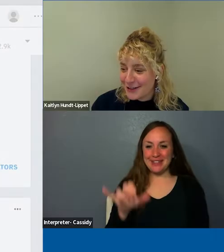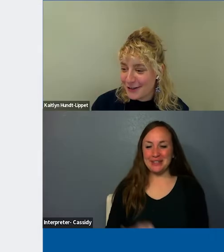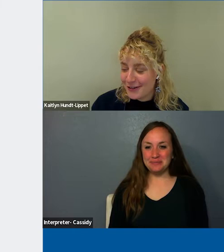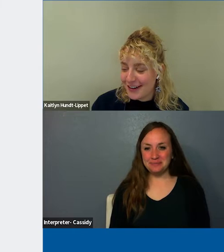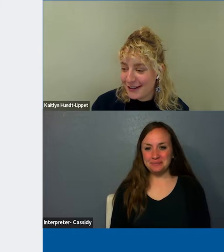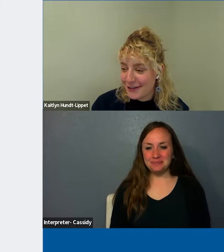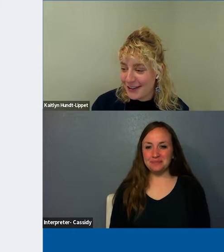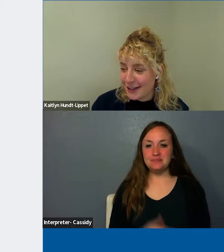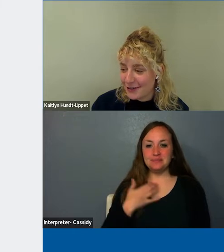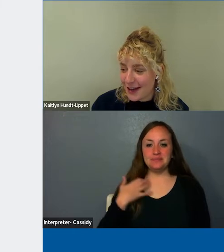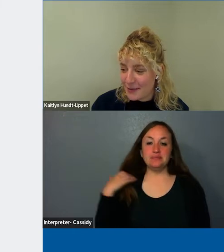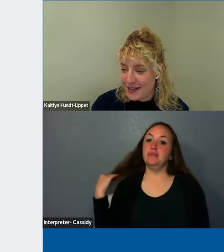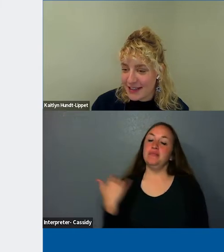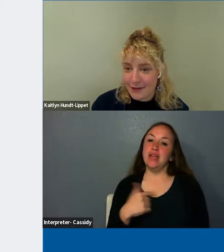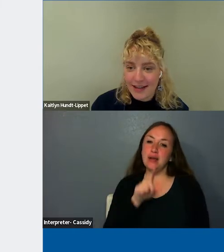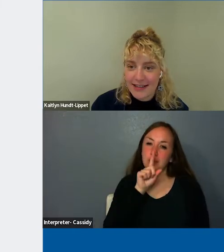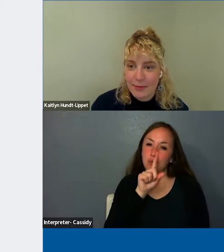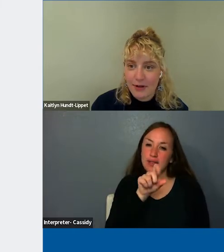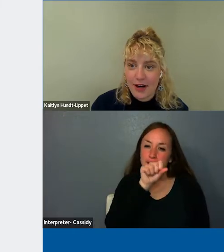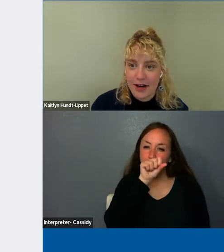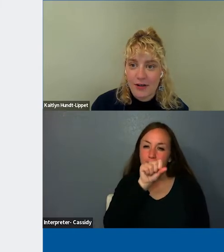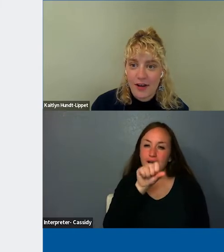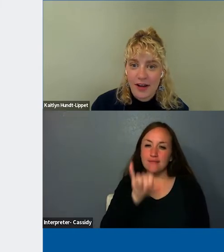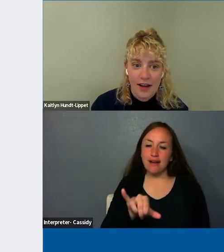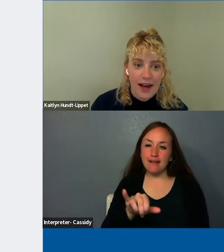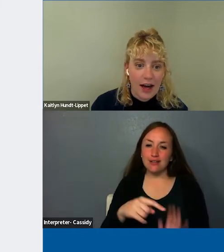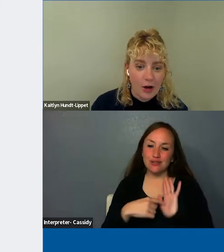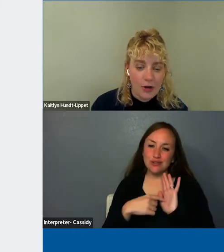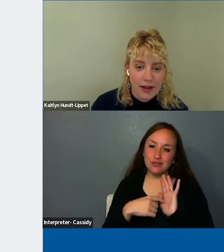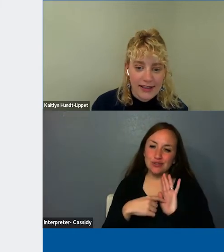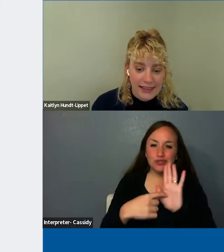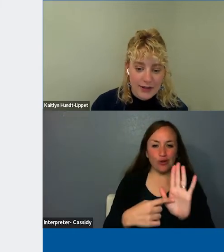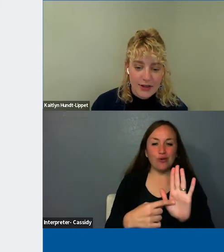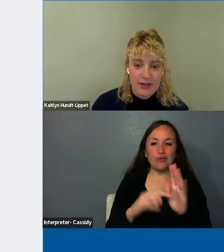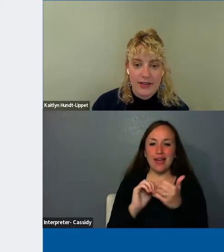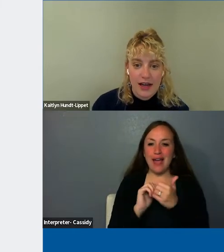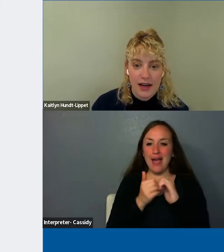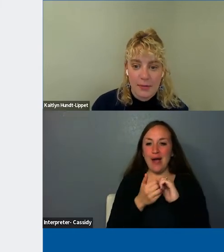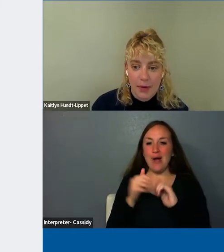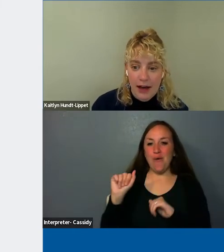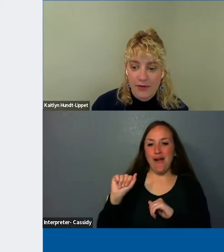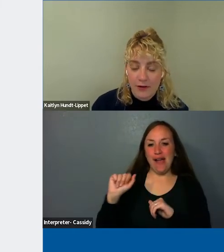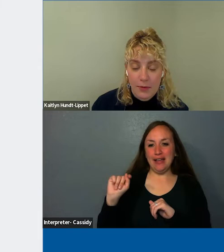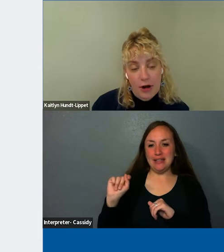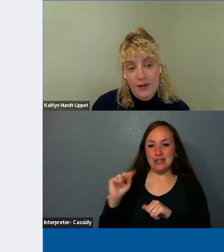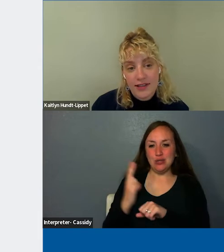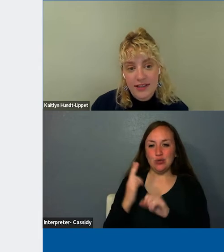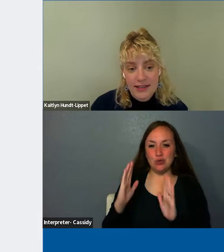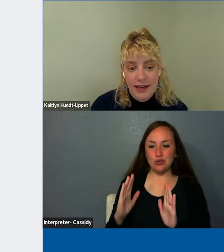So, I really love that, because it gave an example of how AT users have different preferences